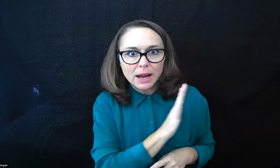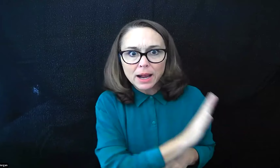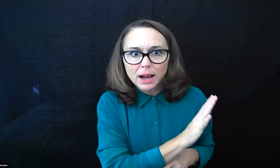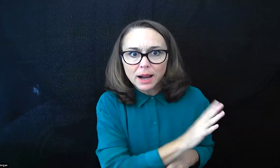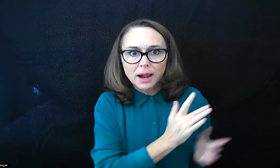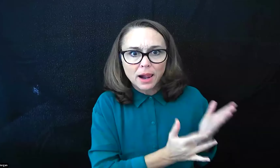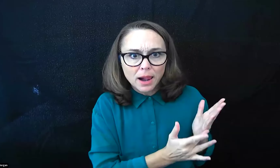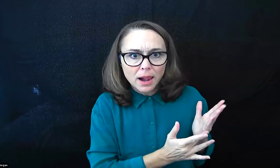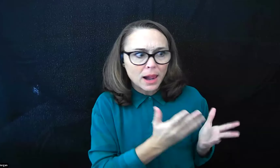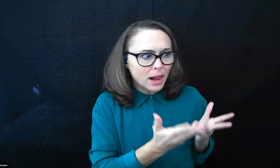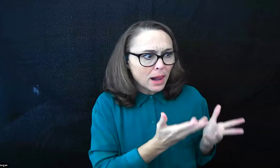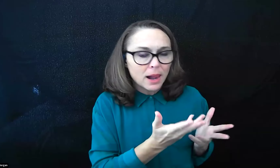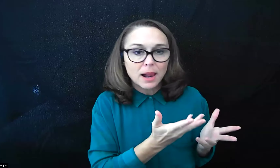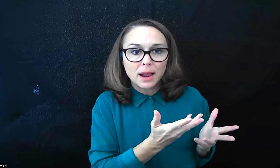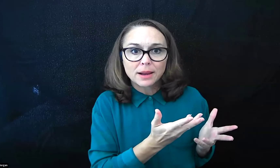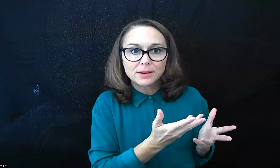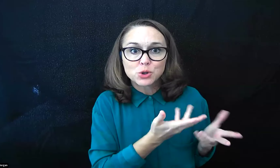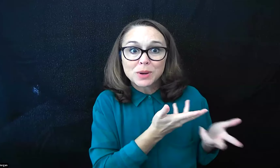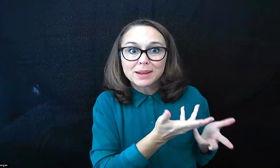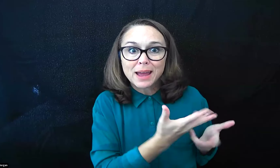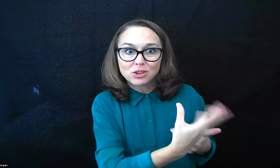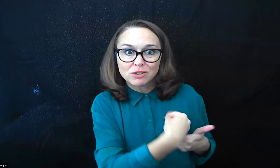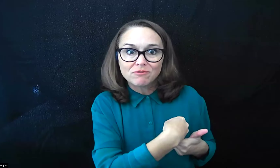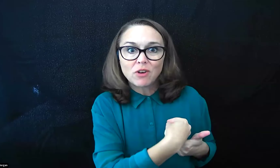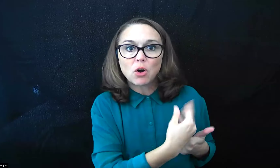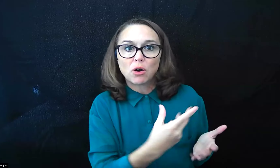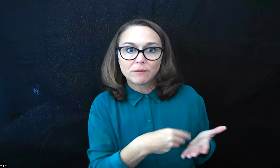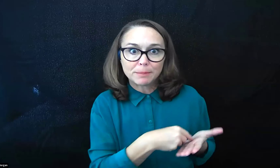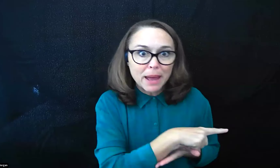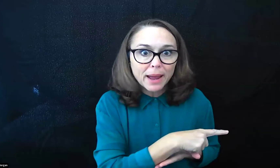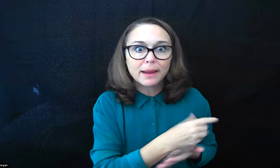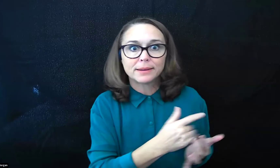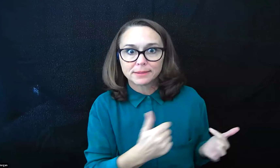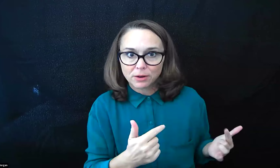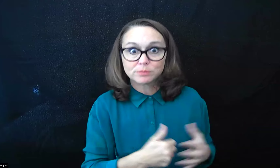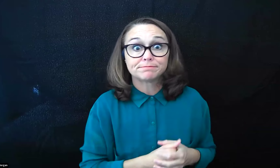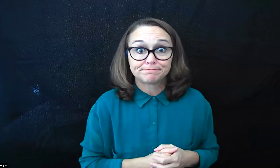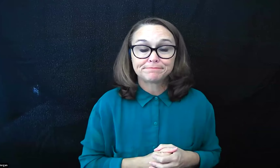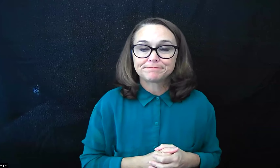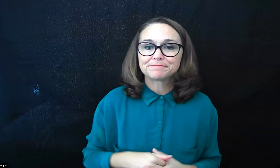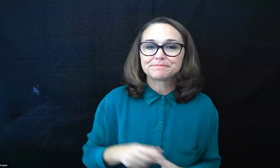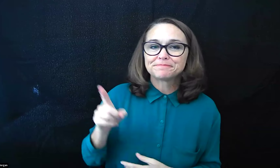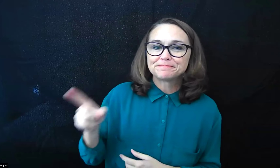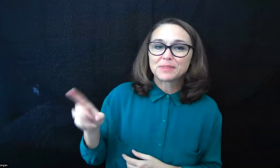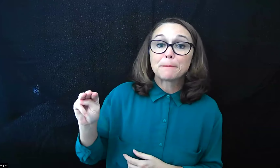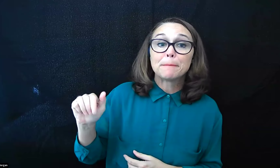them and compensate them. Lindsay, how about you and Alyssa from Massachusetts?